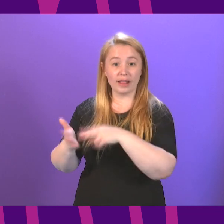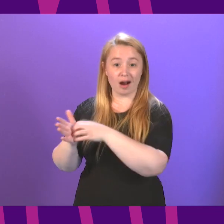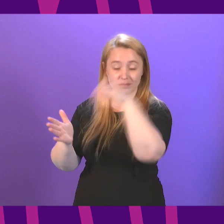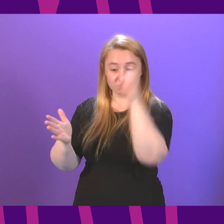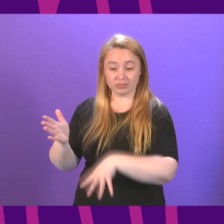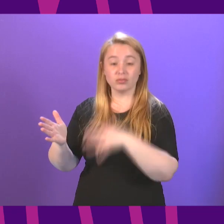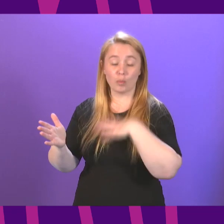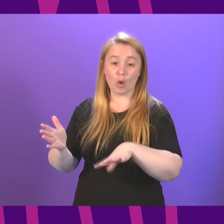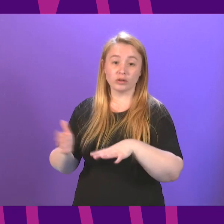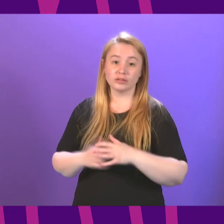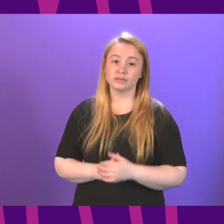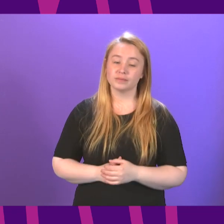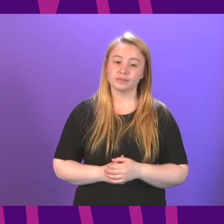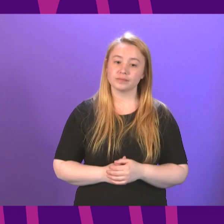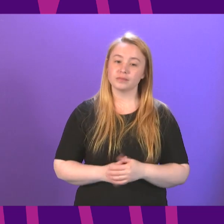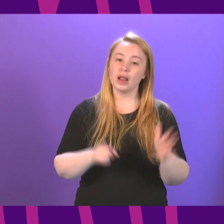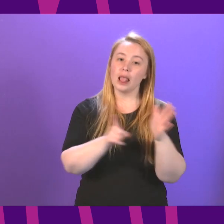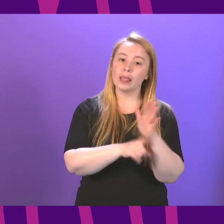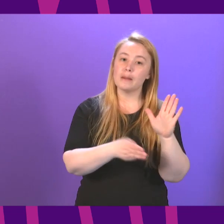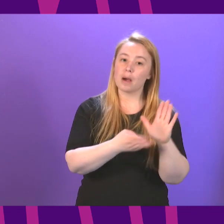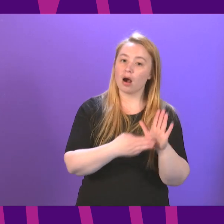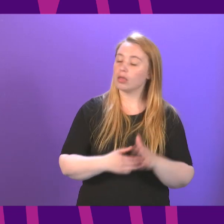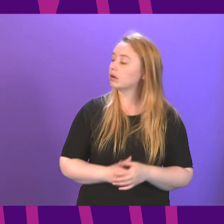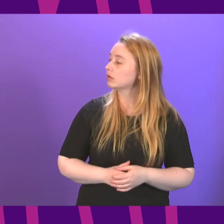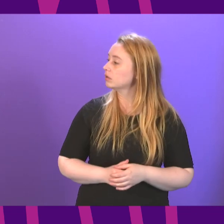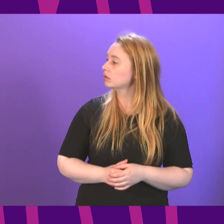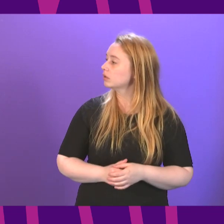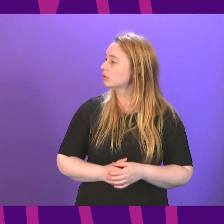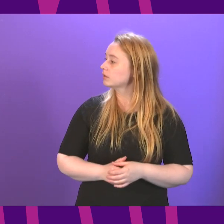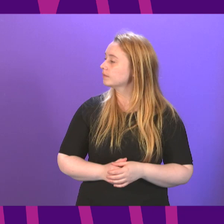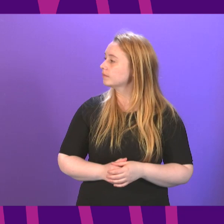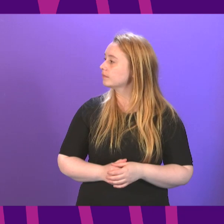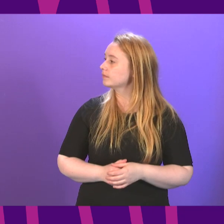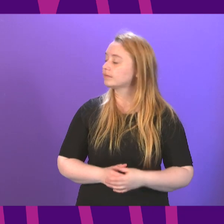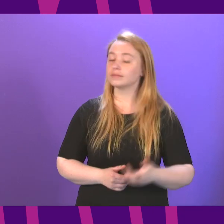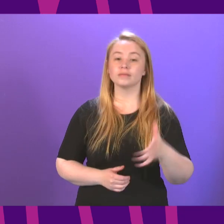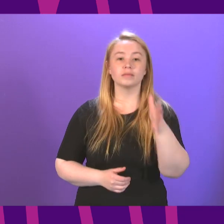Liam McArthur (Orkney Islands) (LD): Last week, the First Minister’s